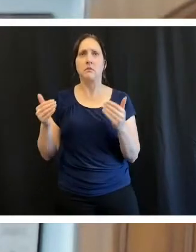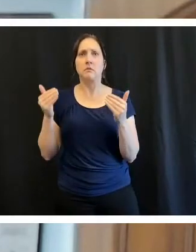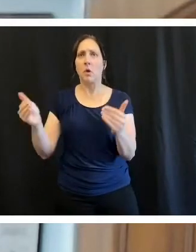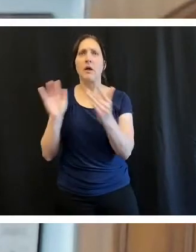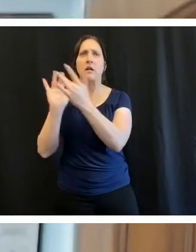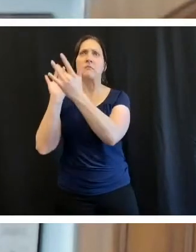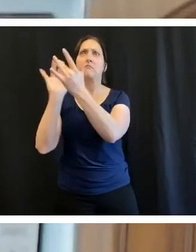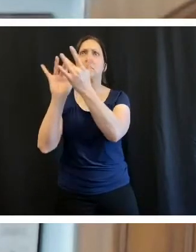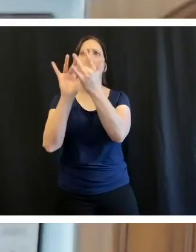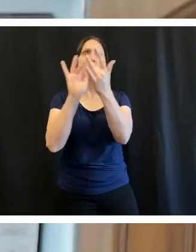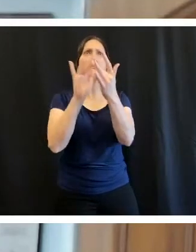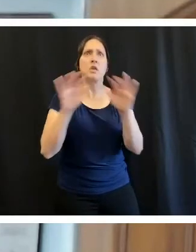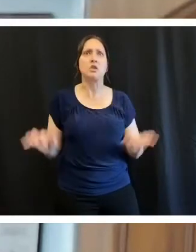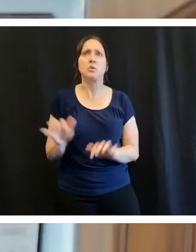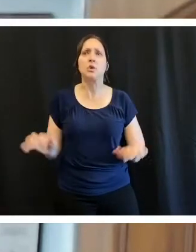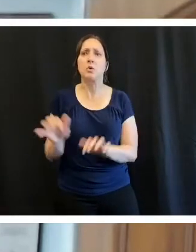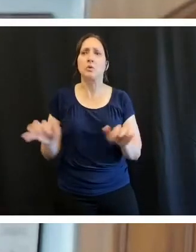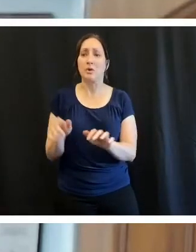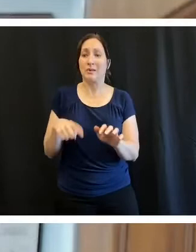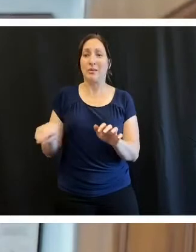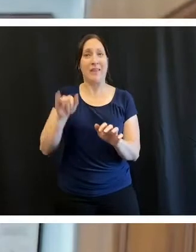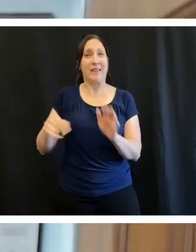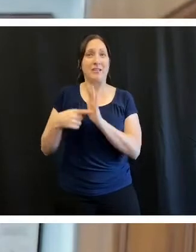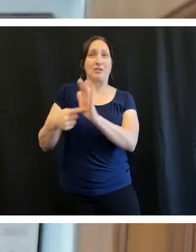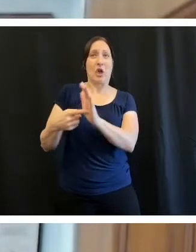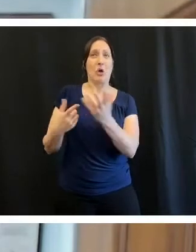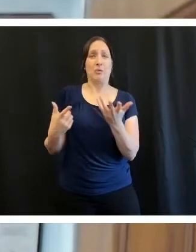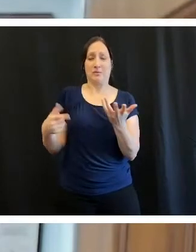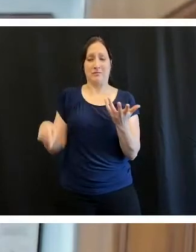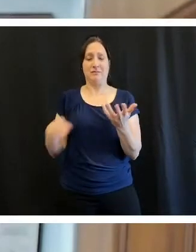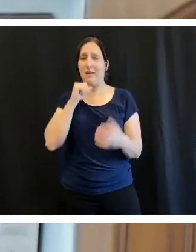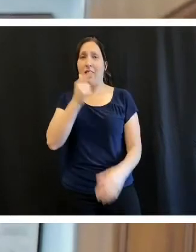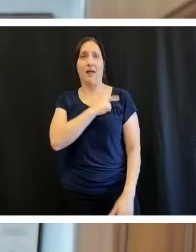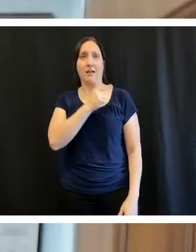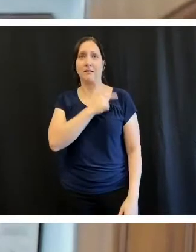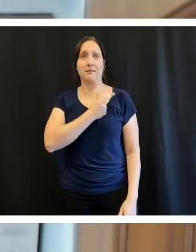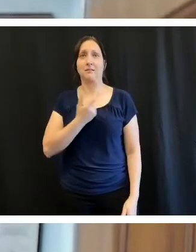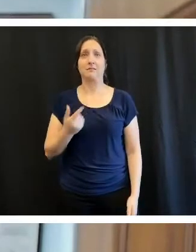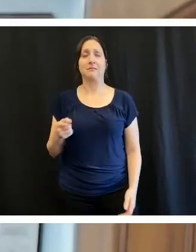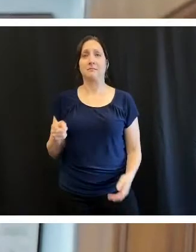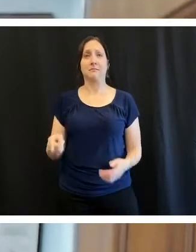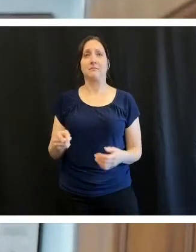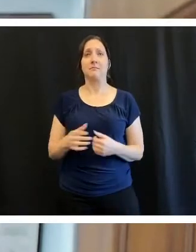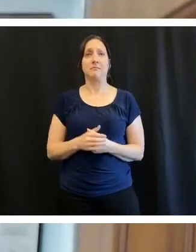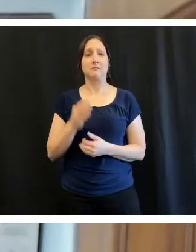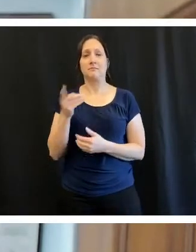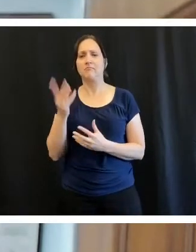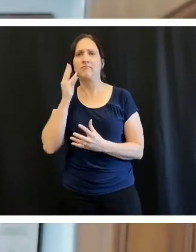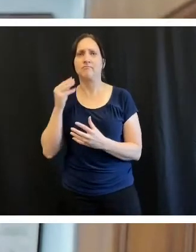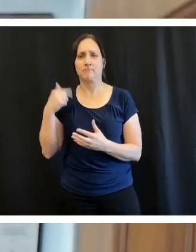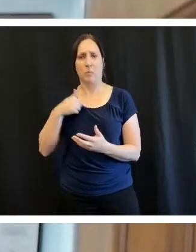of them are just now just getting their feet wet. So, it's a testament to their dedication.